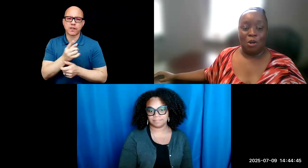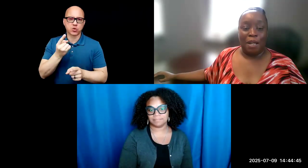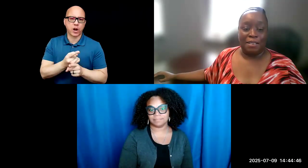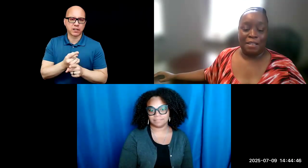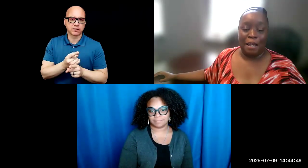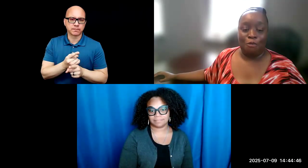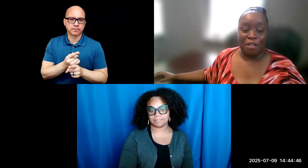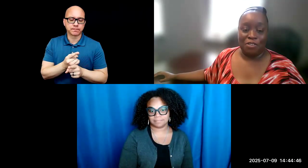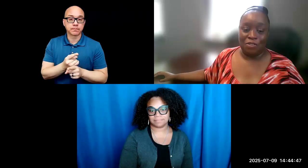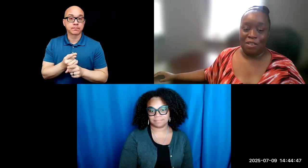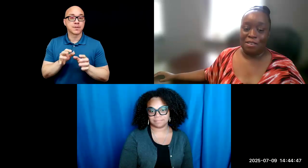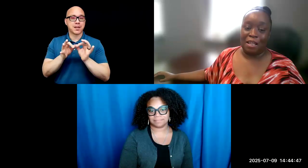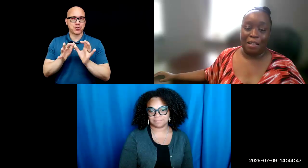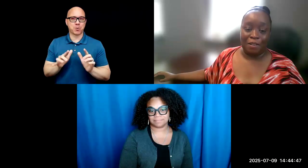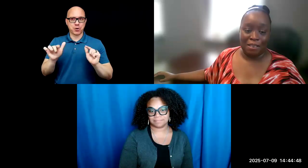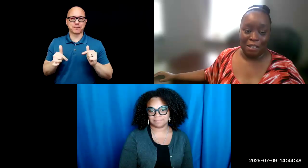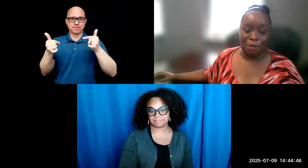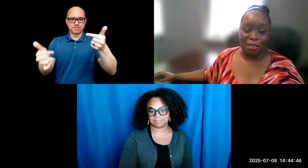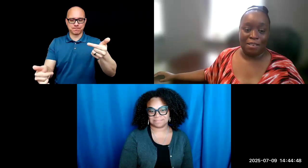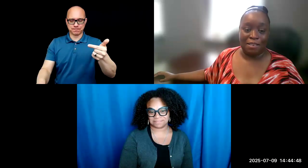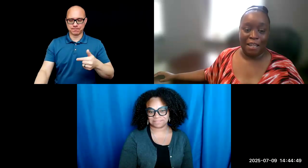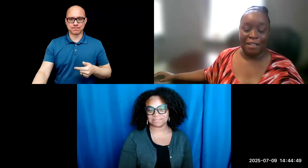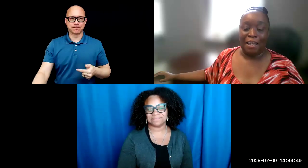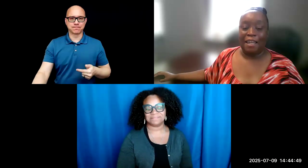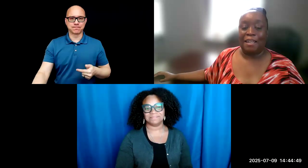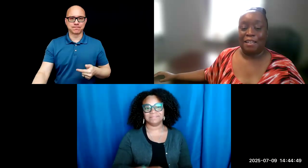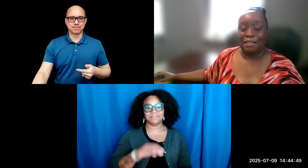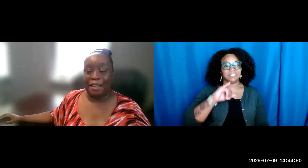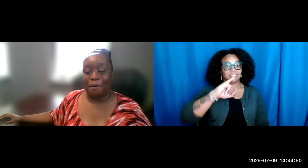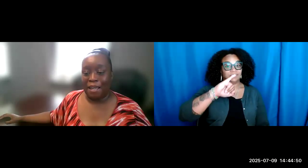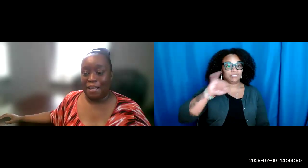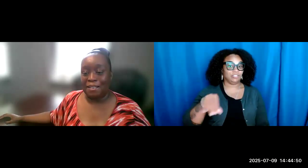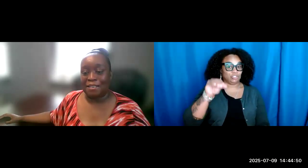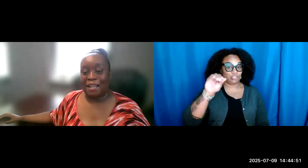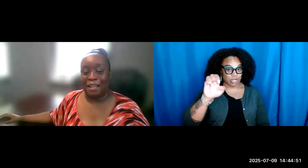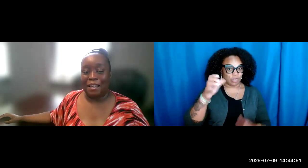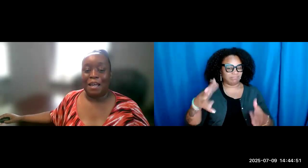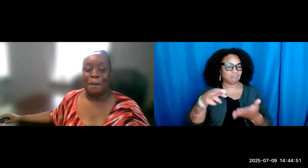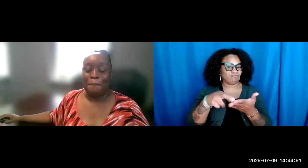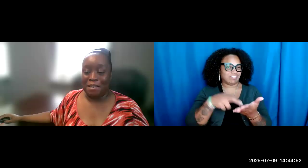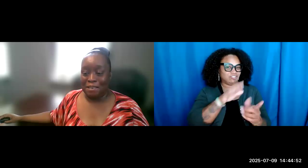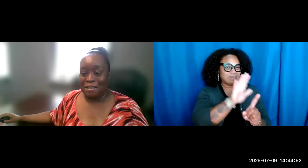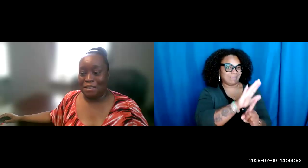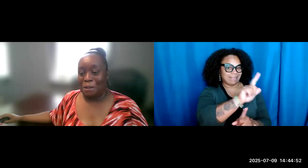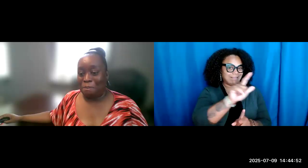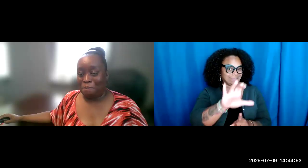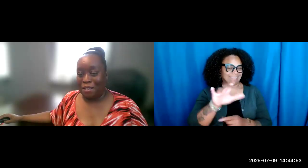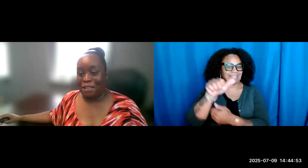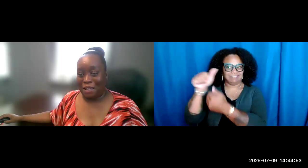Joe has now registered his LLC with his state, and he now has a business bank